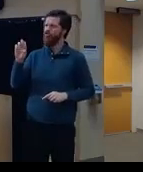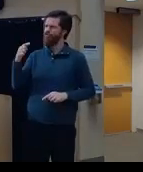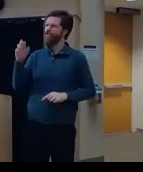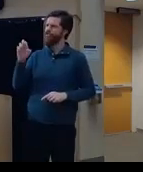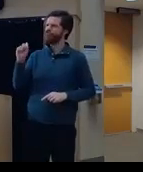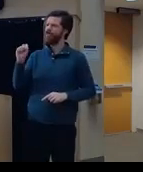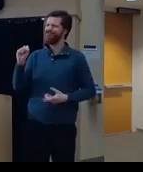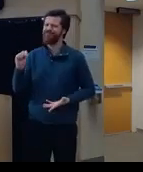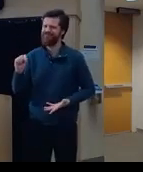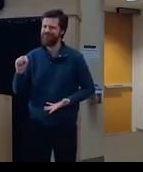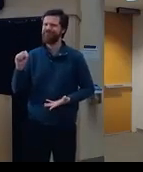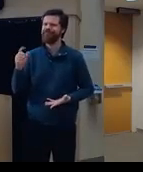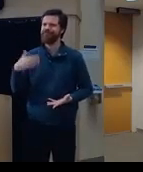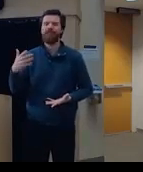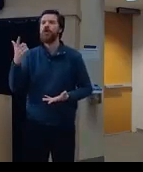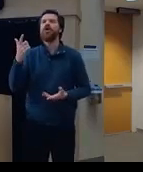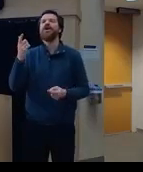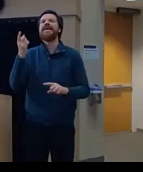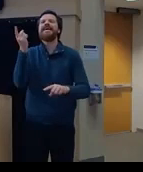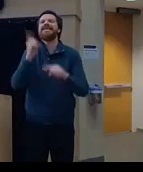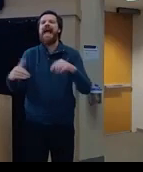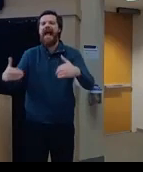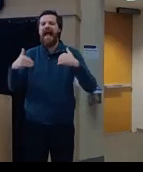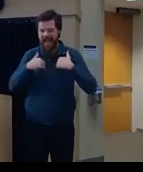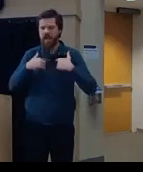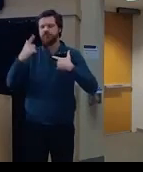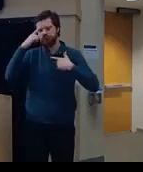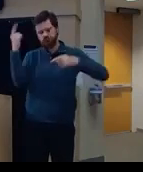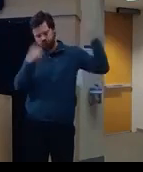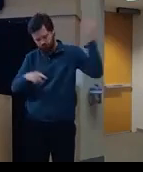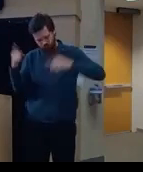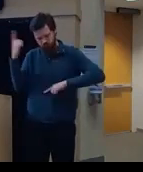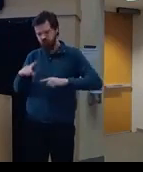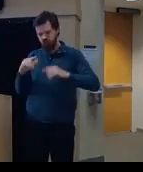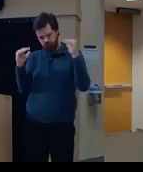really as clinson you know you can't really have a Reconciliation if there's no acknowledgement